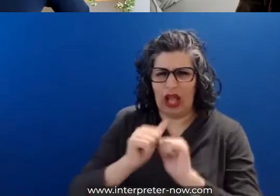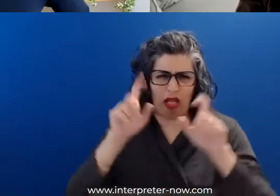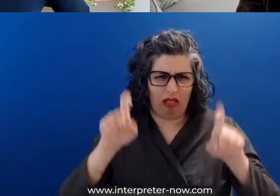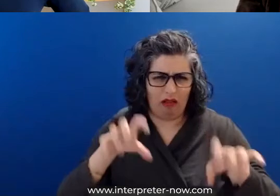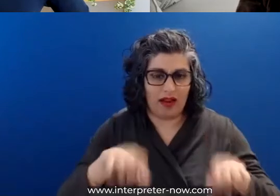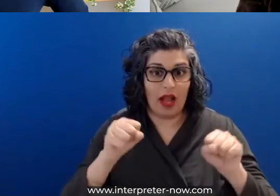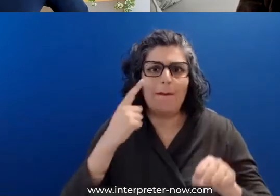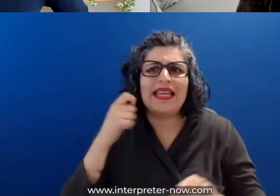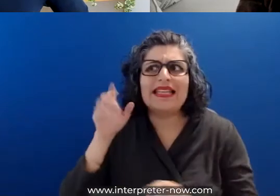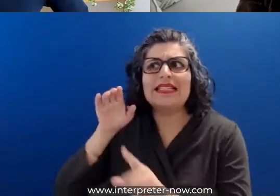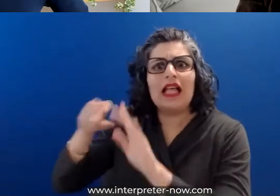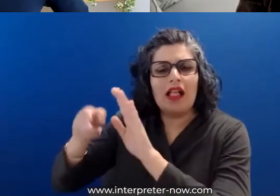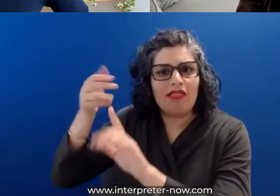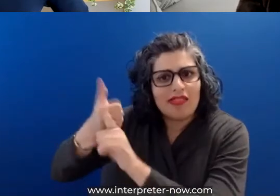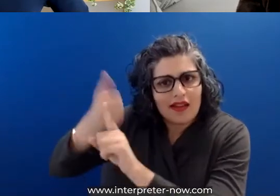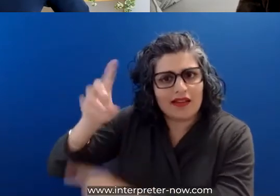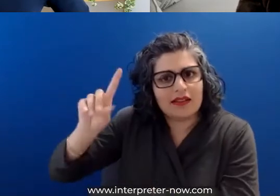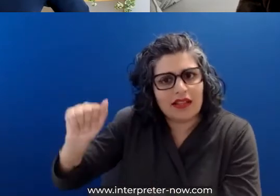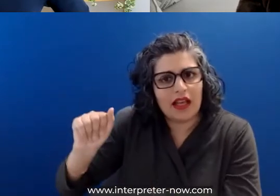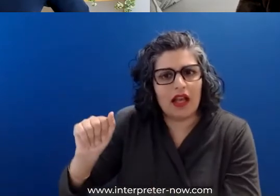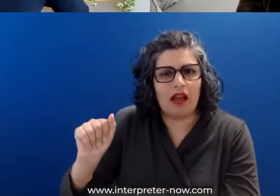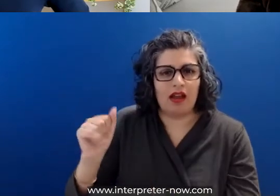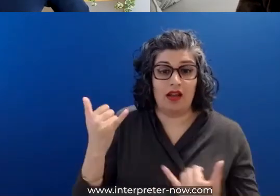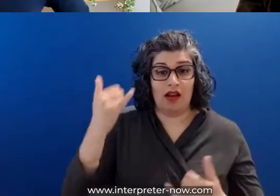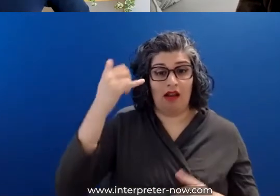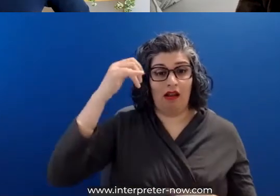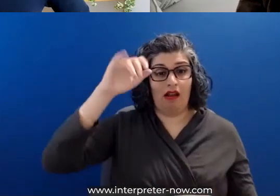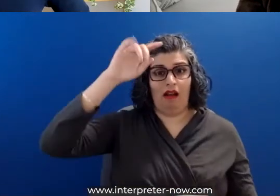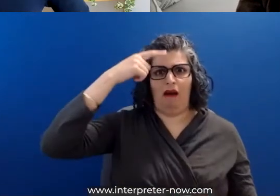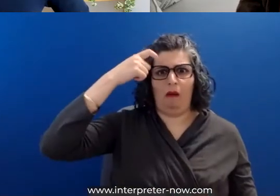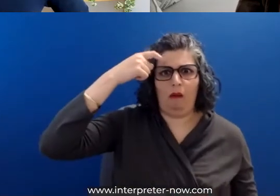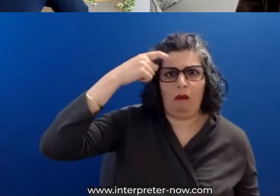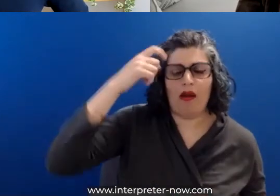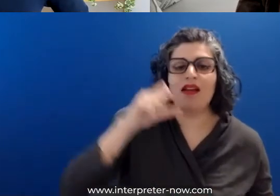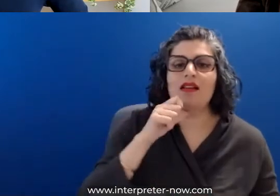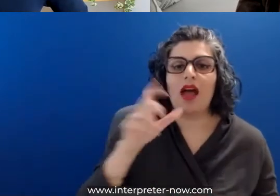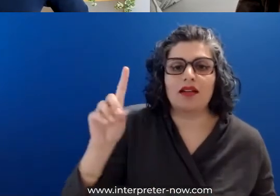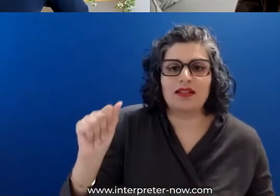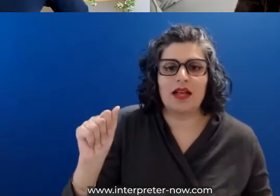a cloud of suspicion that non-disabled test-takers do not have to contend with.